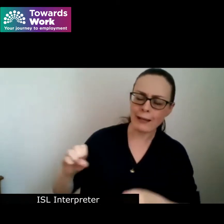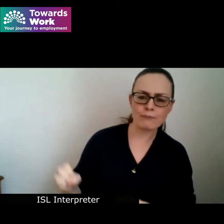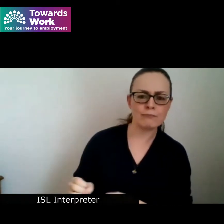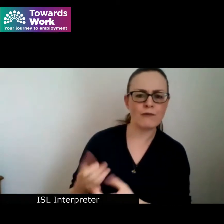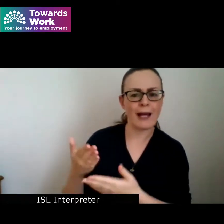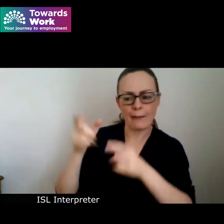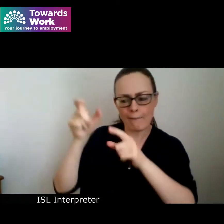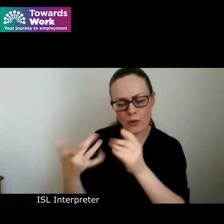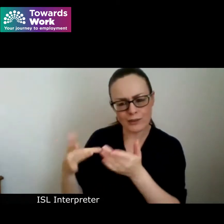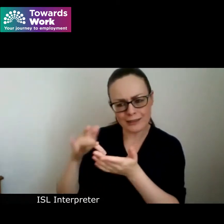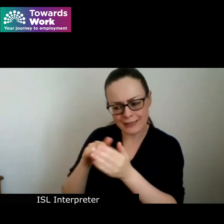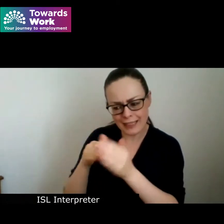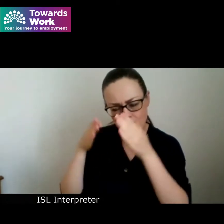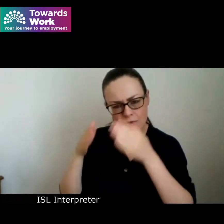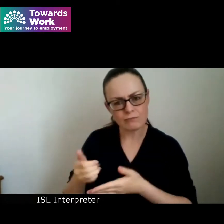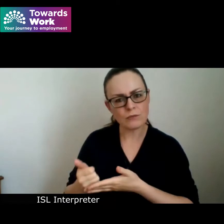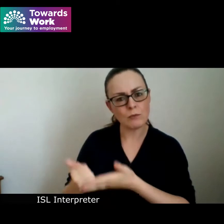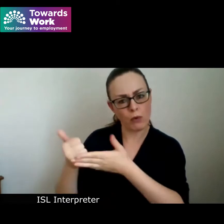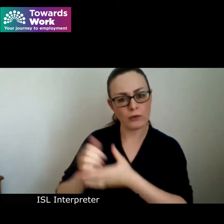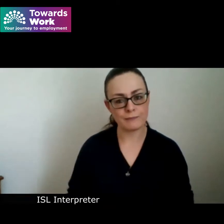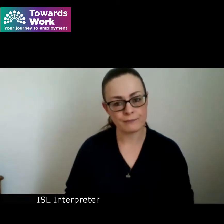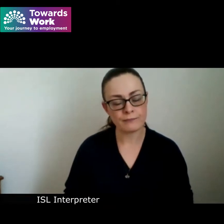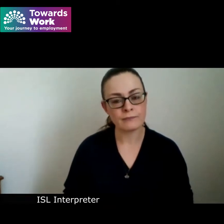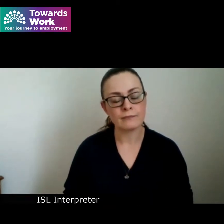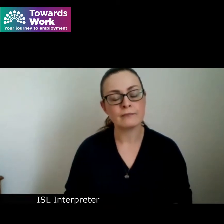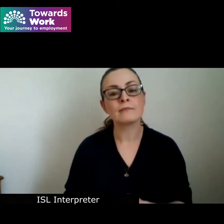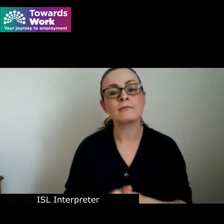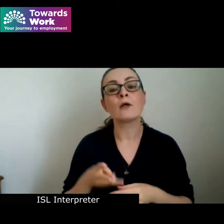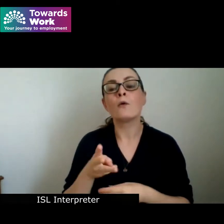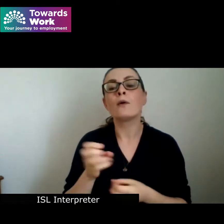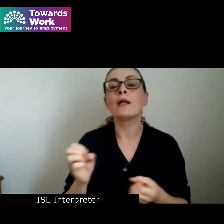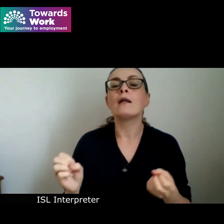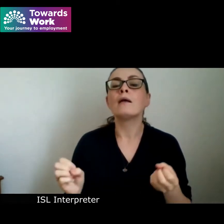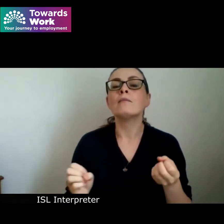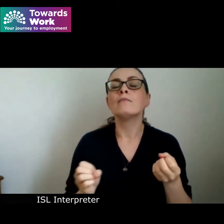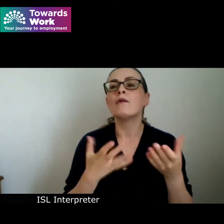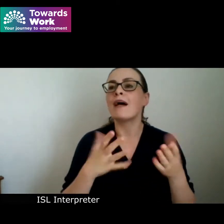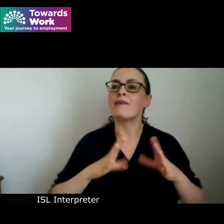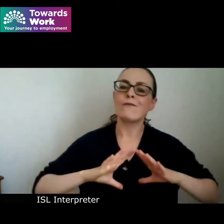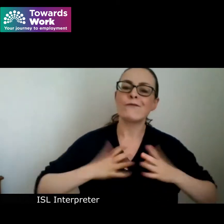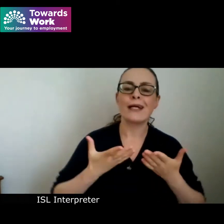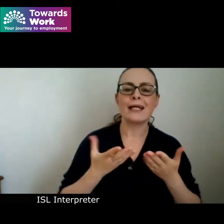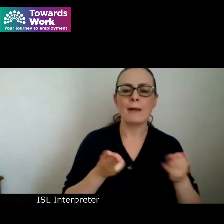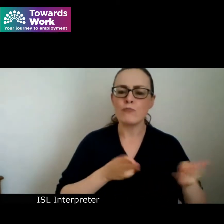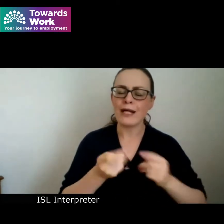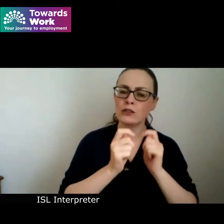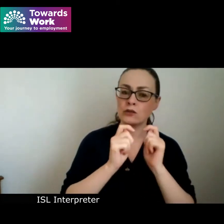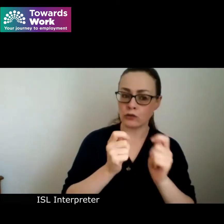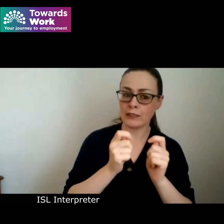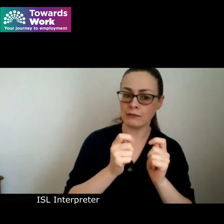participants will provide will be provided with free practical training resources